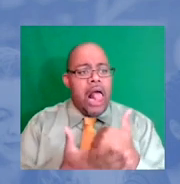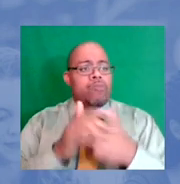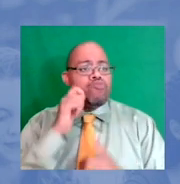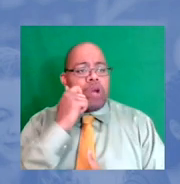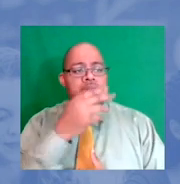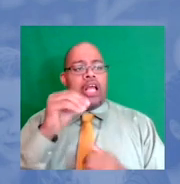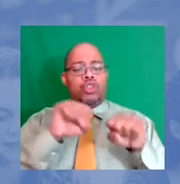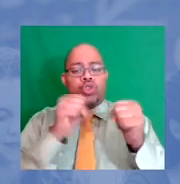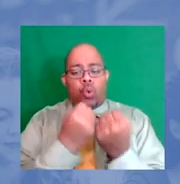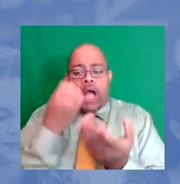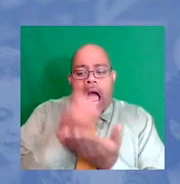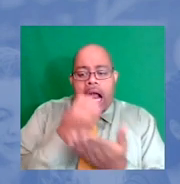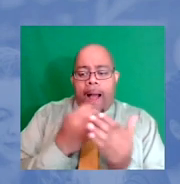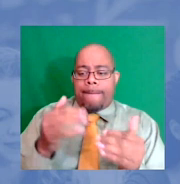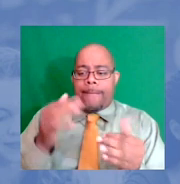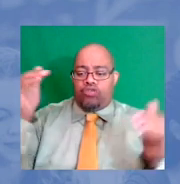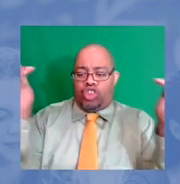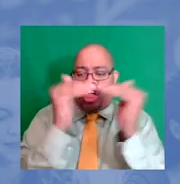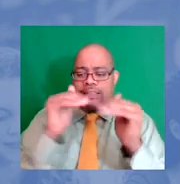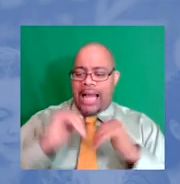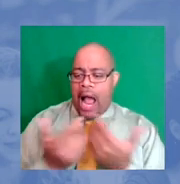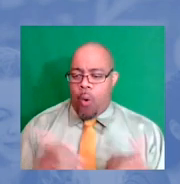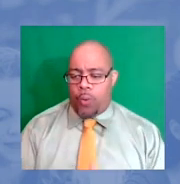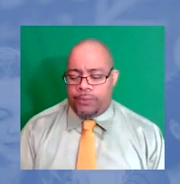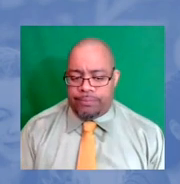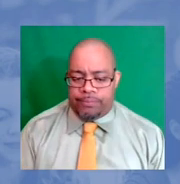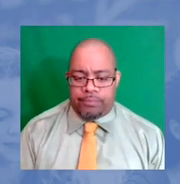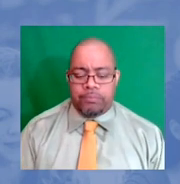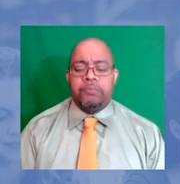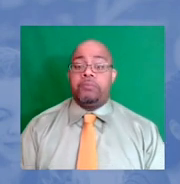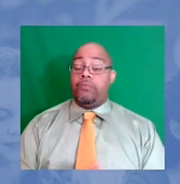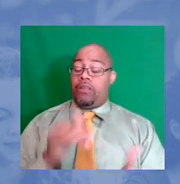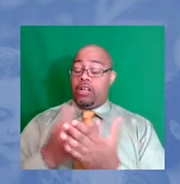JUSTICE? >> EXCELLENT QUESTION.